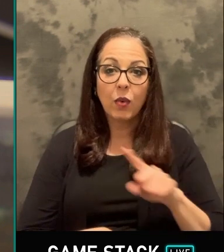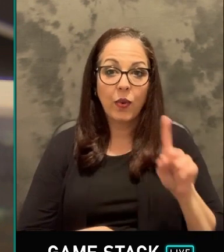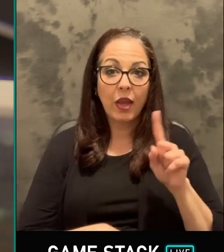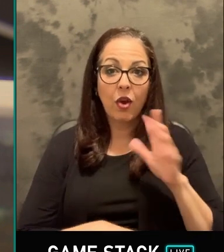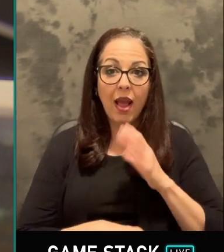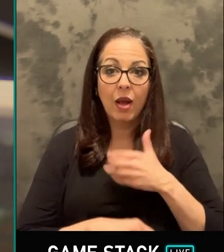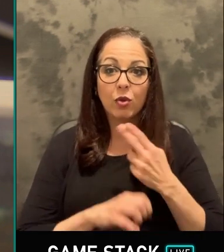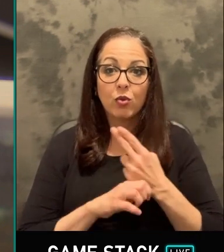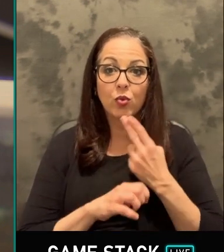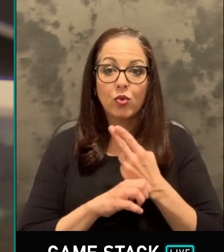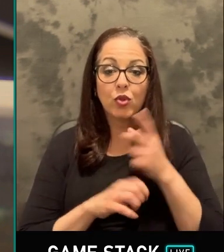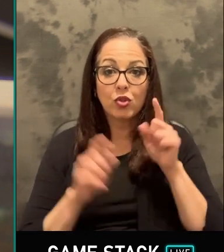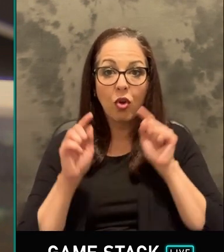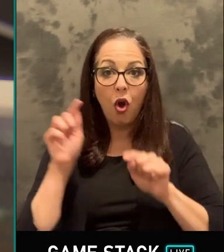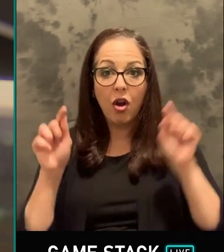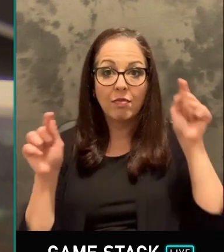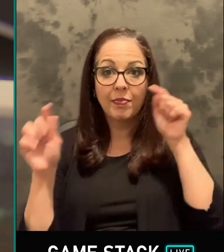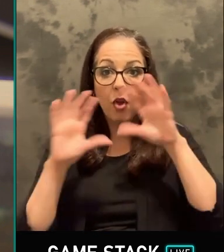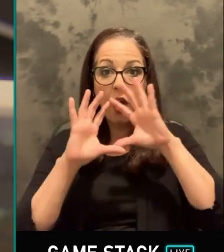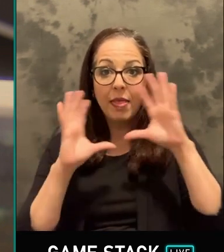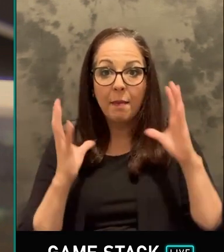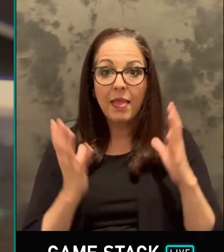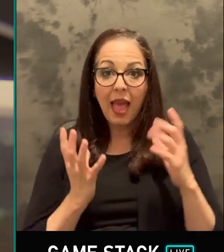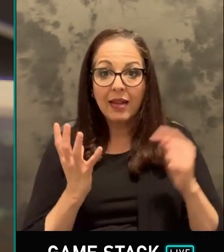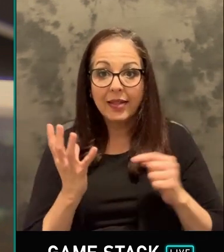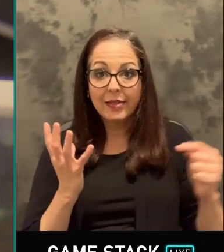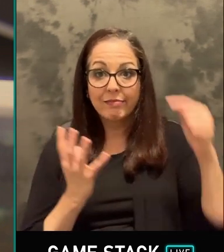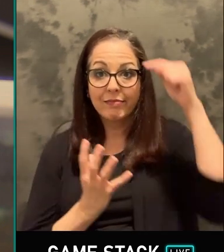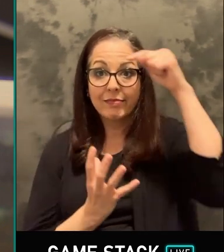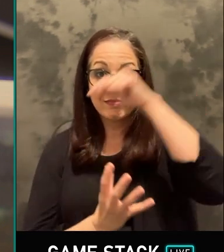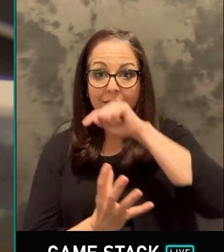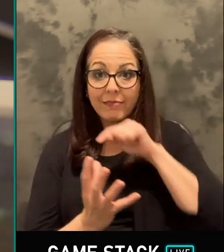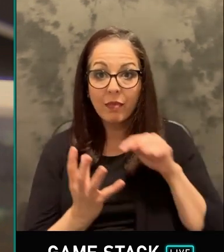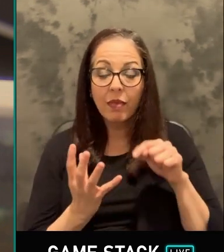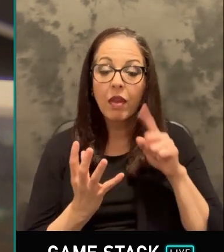the planet. Azure also provides all the monitoring tools analogy